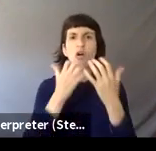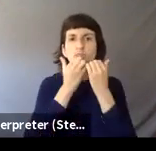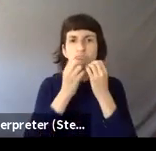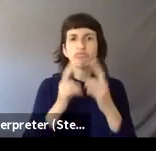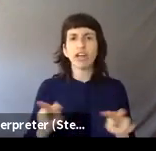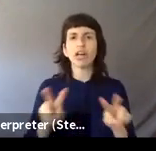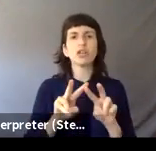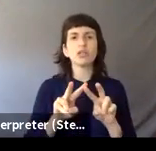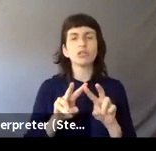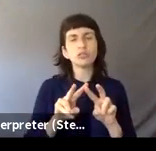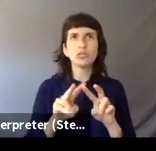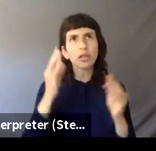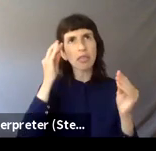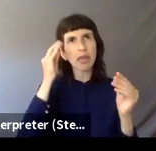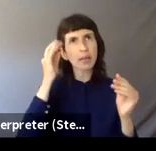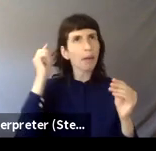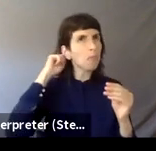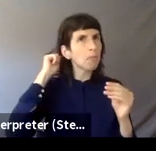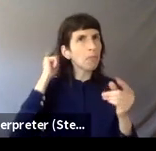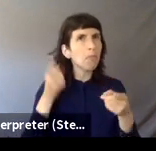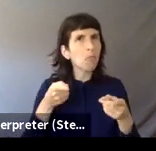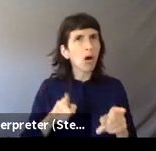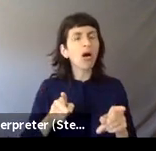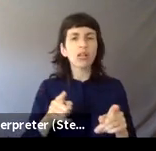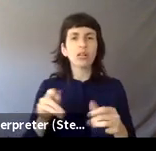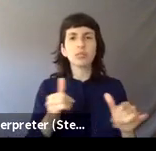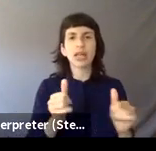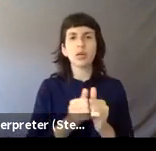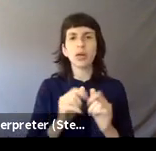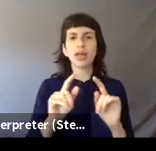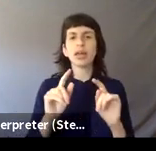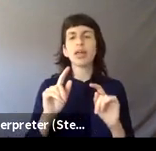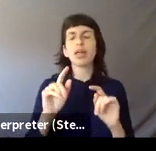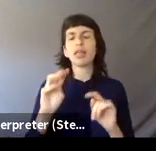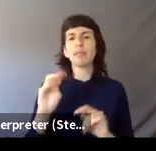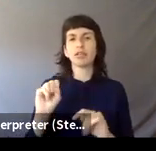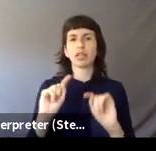in with them. And thinking about culturally responsive teaching for all of our students. Again, those links will be available in your slide deck, and you can play around and learn more about